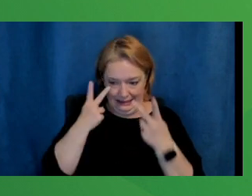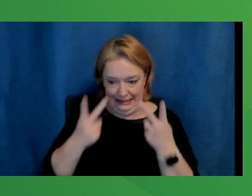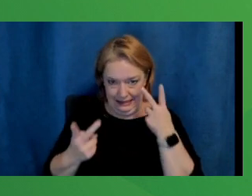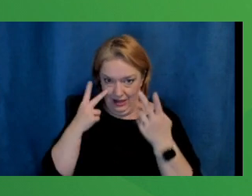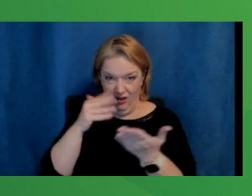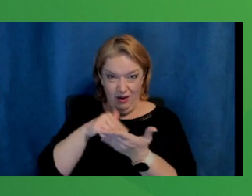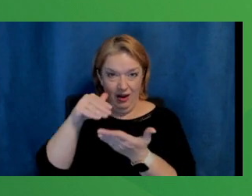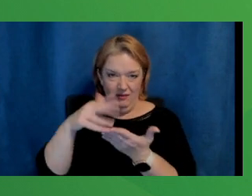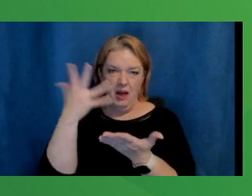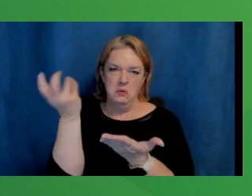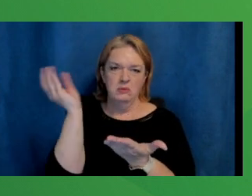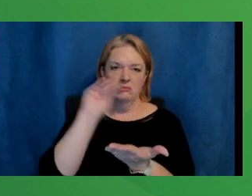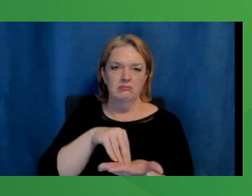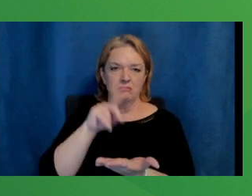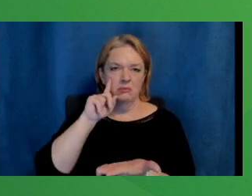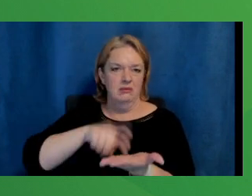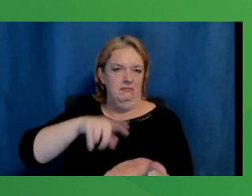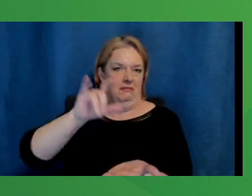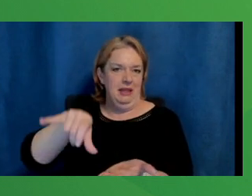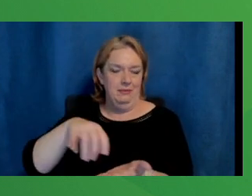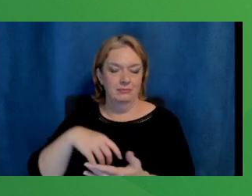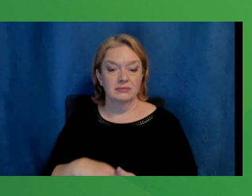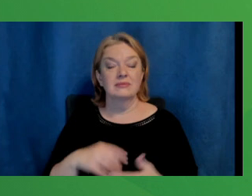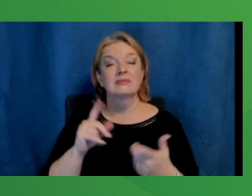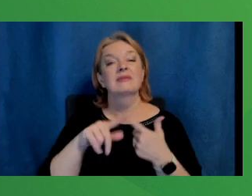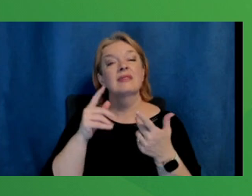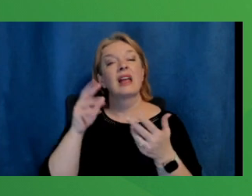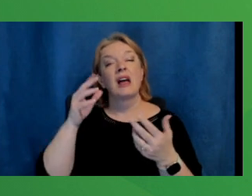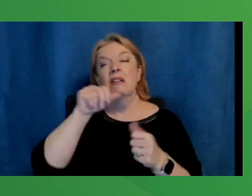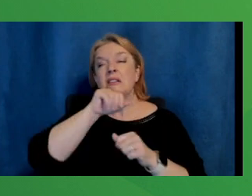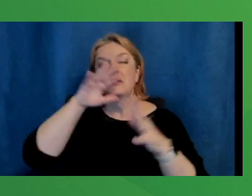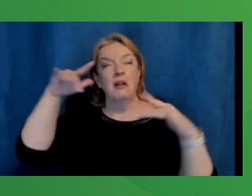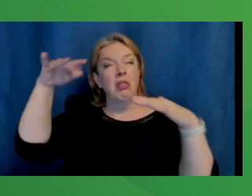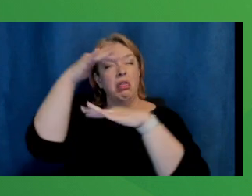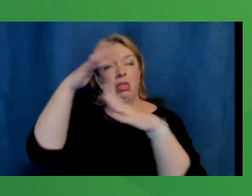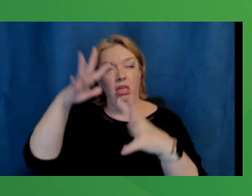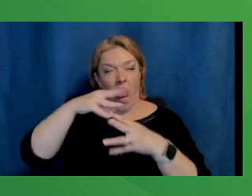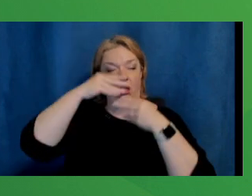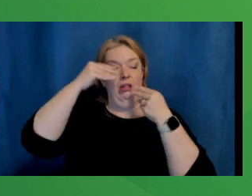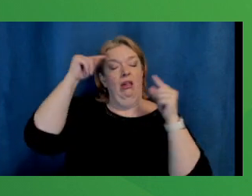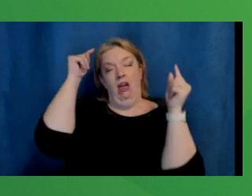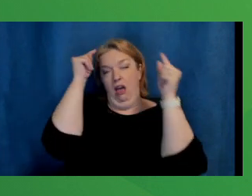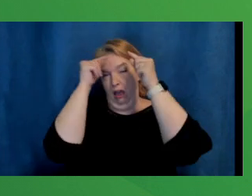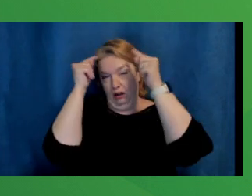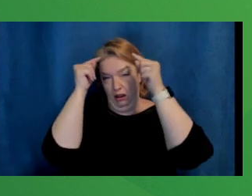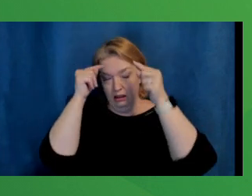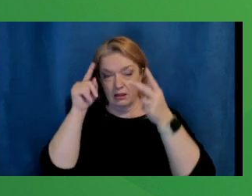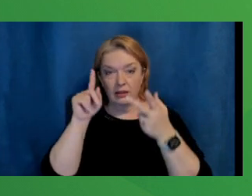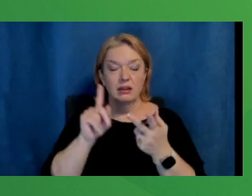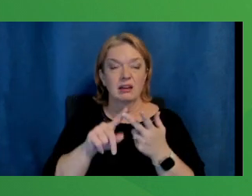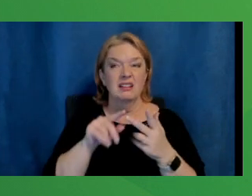part of it. Headaches, because of air pollutions, dirty environments may cause depression. And for